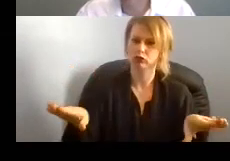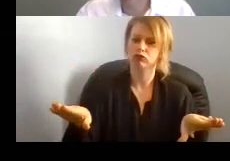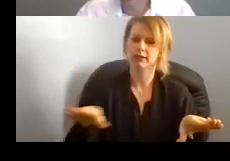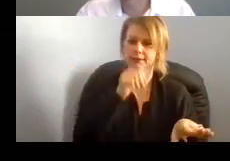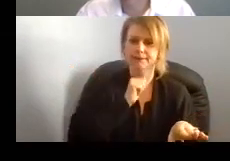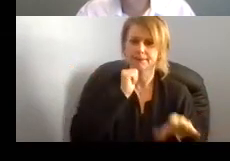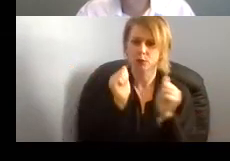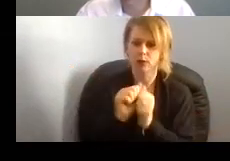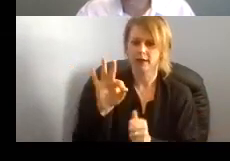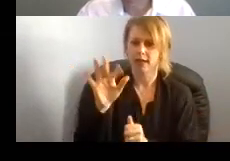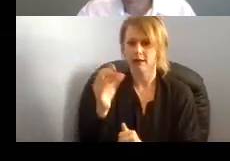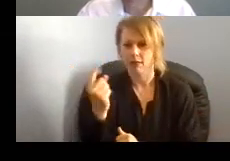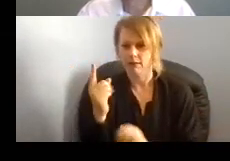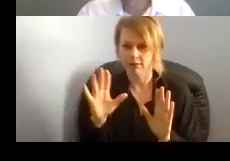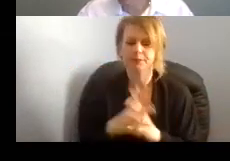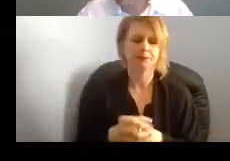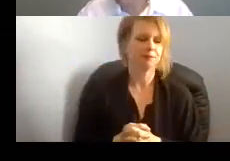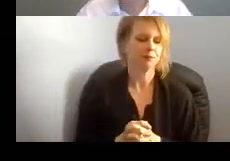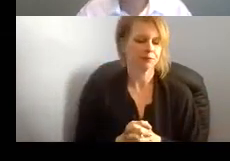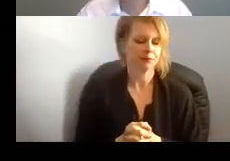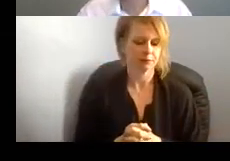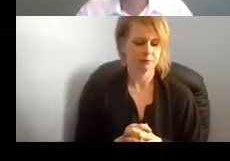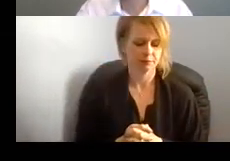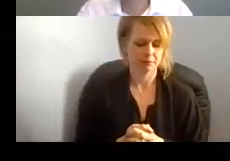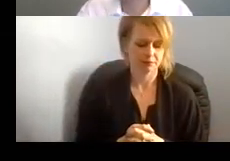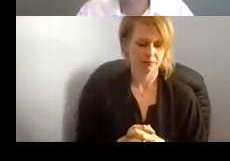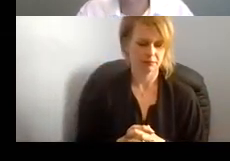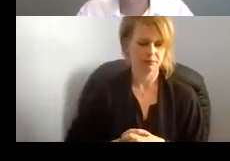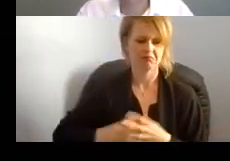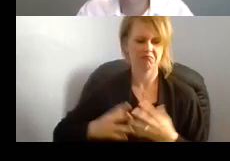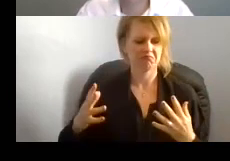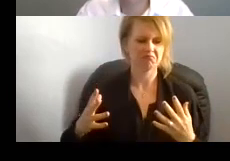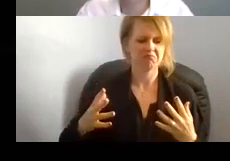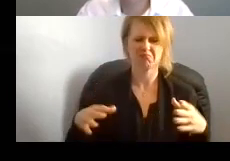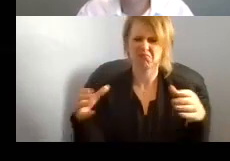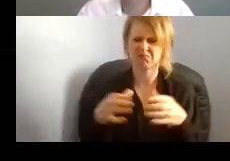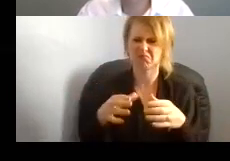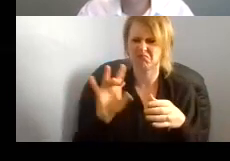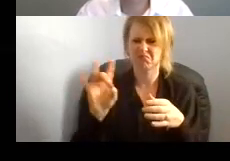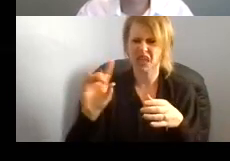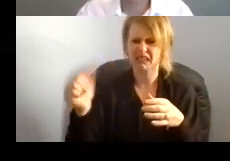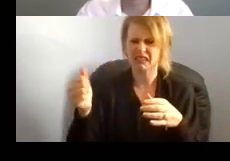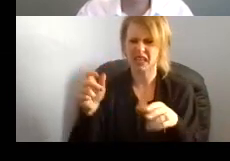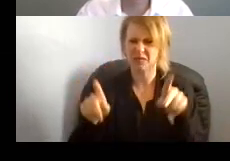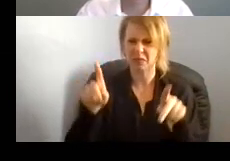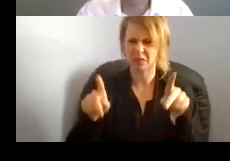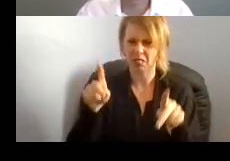And there was – you know, it was a group of eight to 10 people, somewhere around that. And I know it was a couple months afterwards.